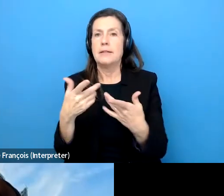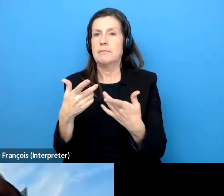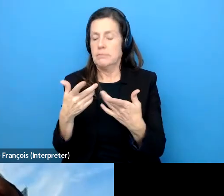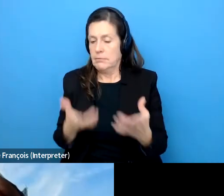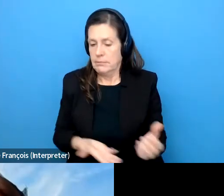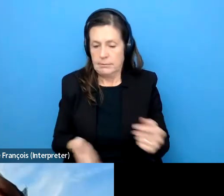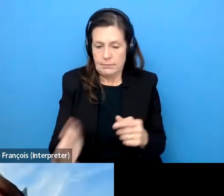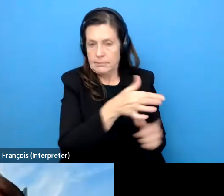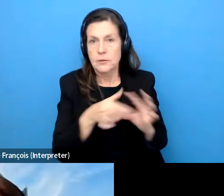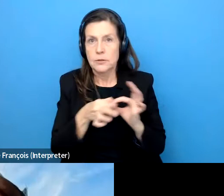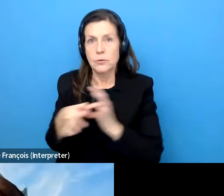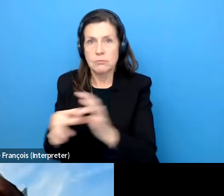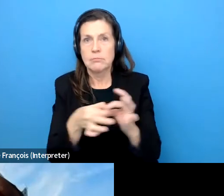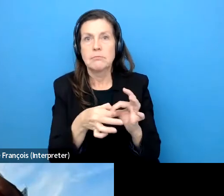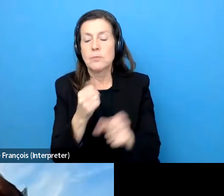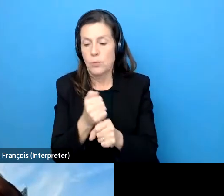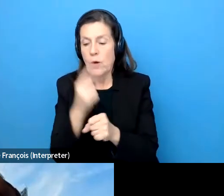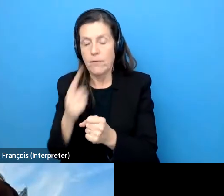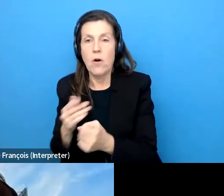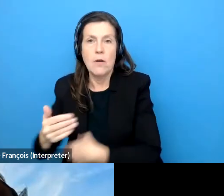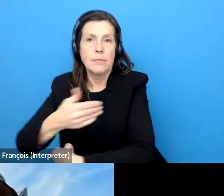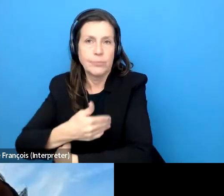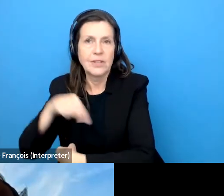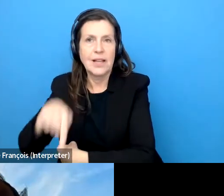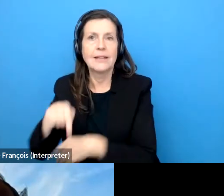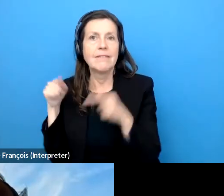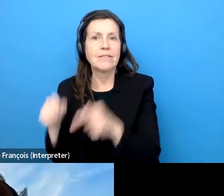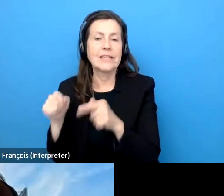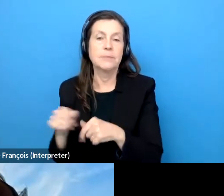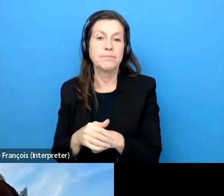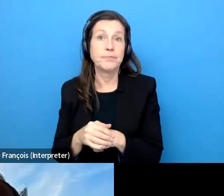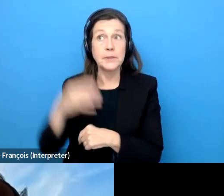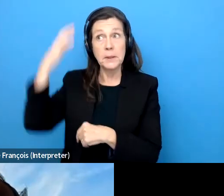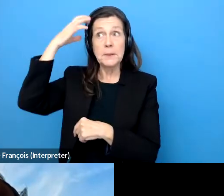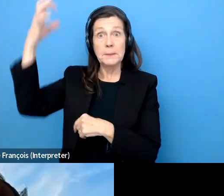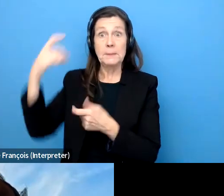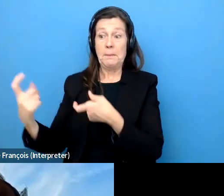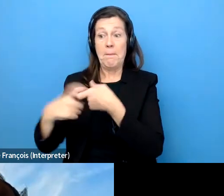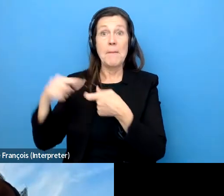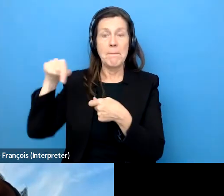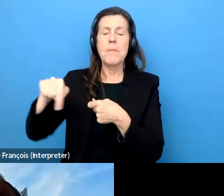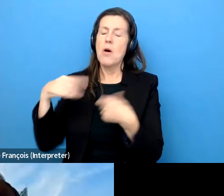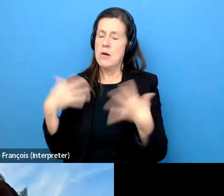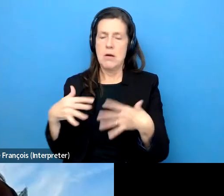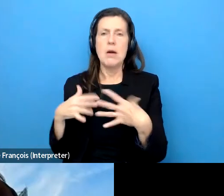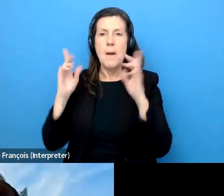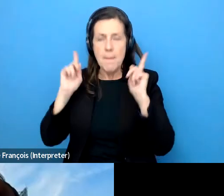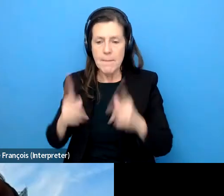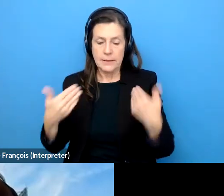Therefore, it's important that member states have a functional referral mechanism and they are thinking also